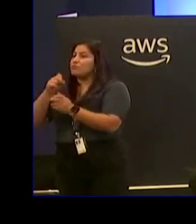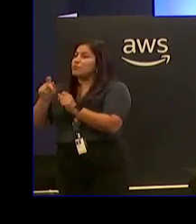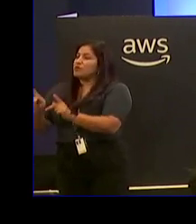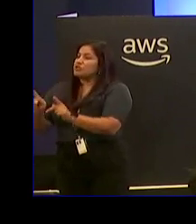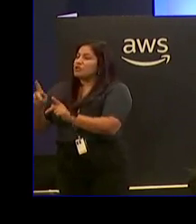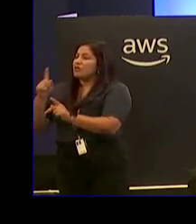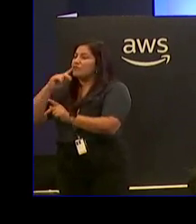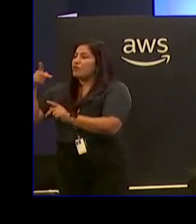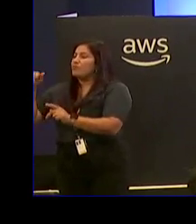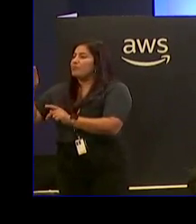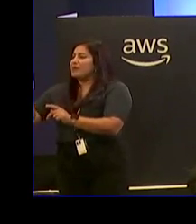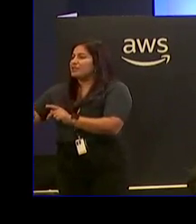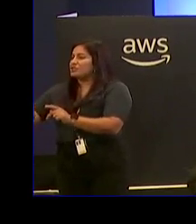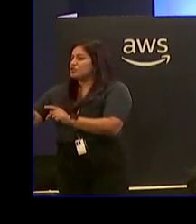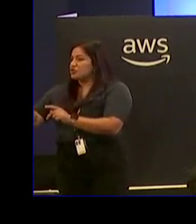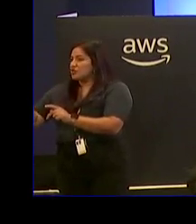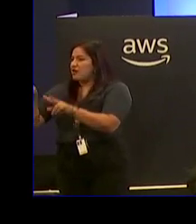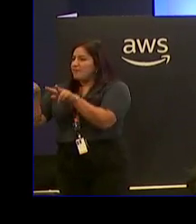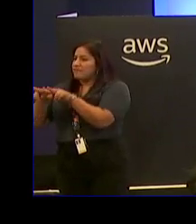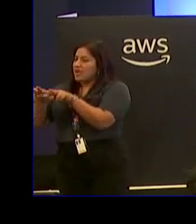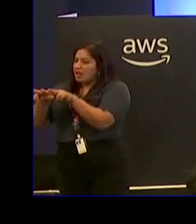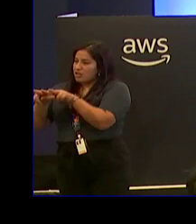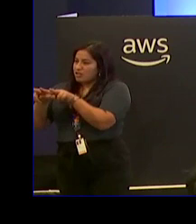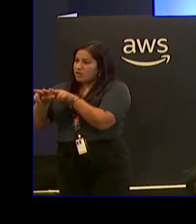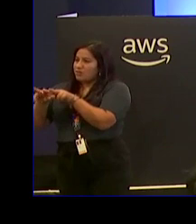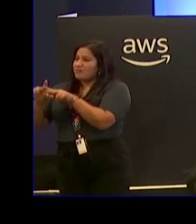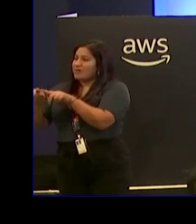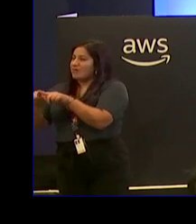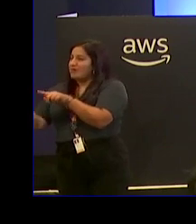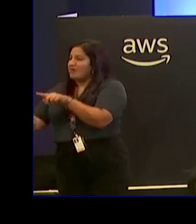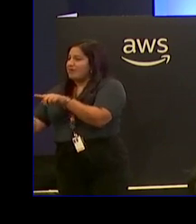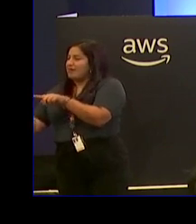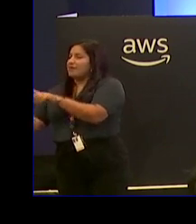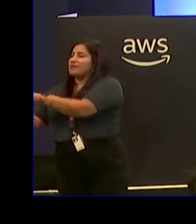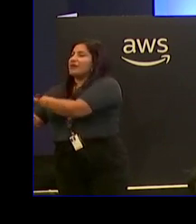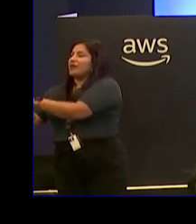and confidence score. And that score goes back to Lambda gateway and to the front end.